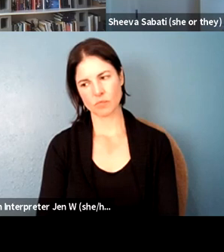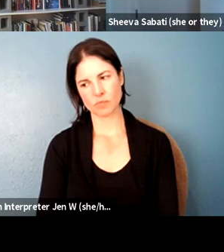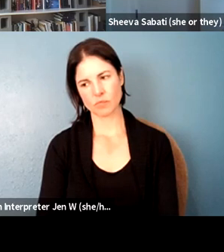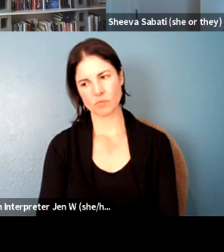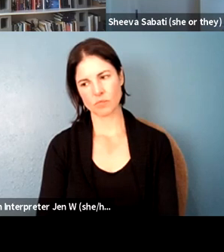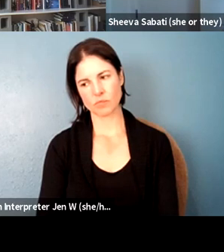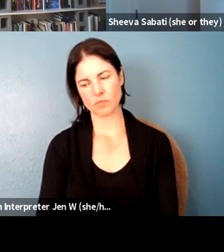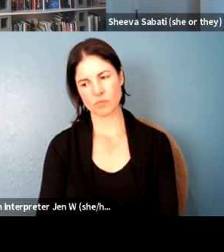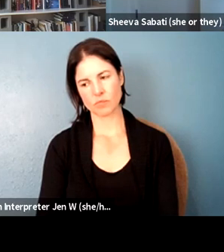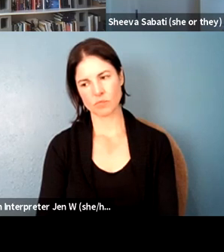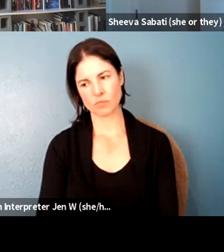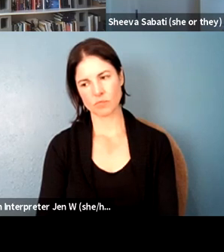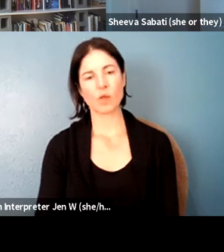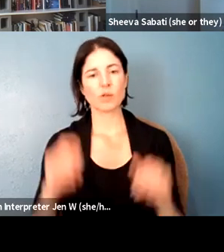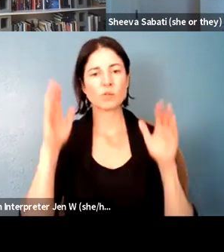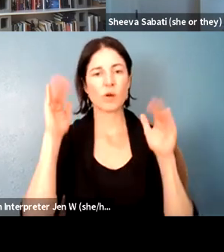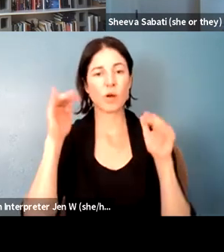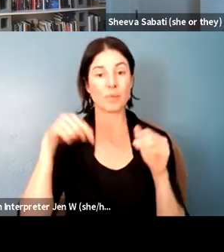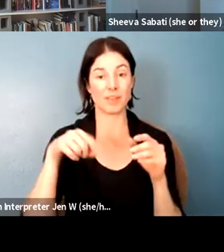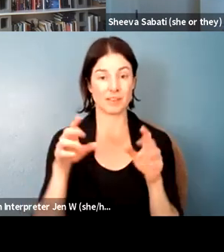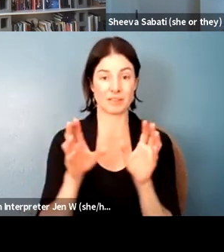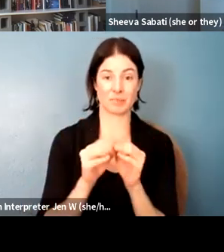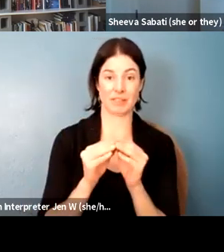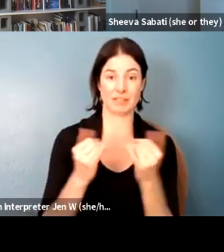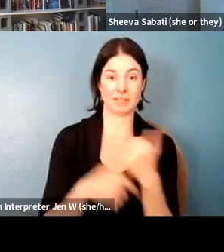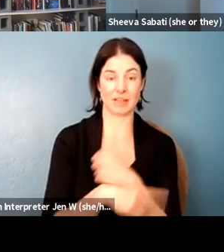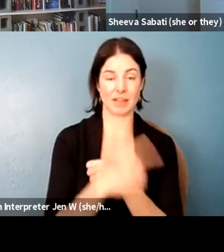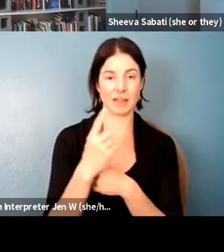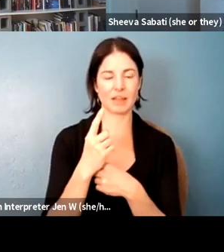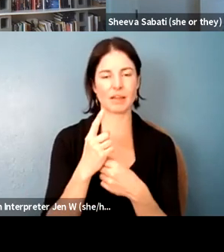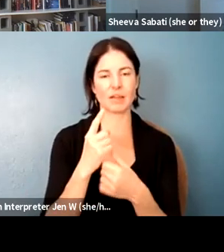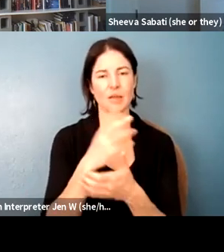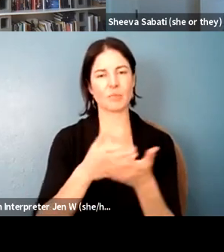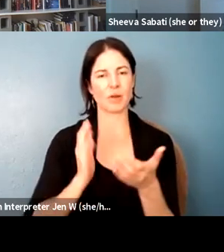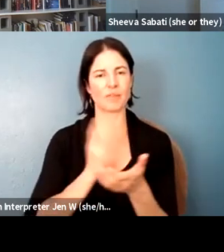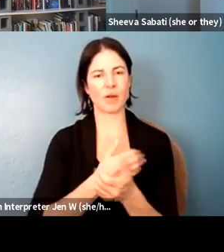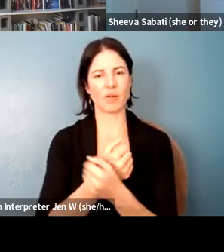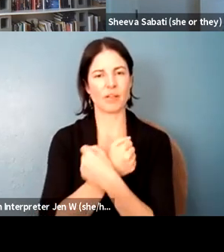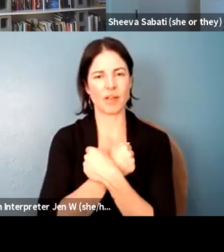love work that we do that connects, you know, learning and